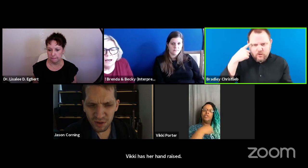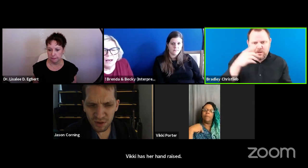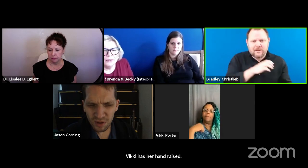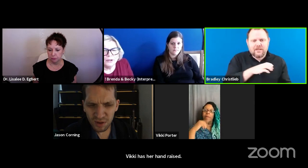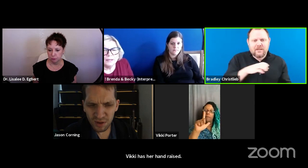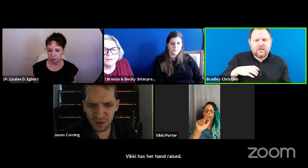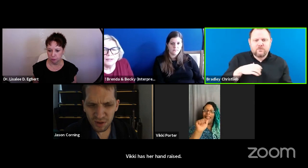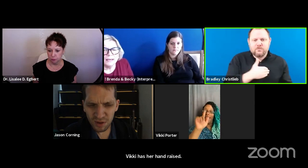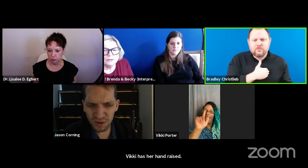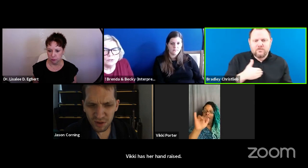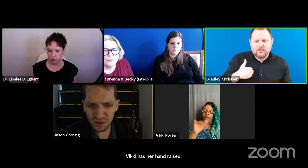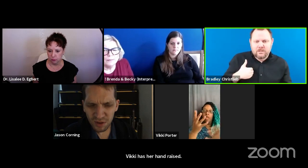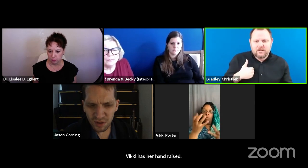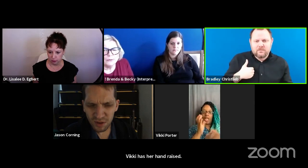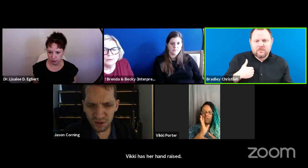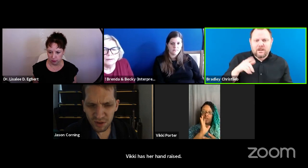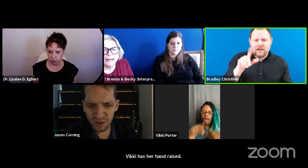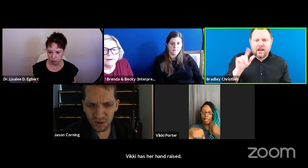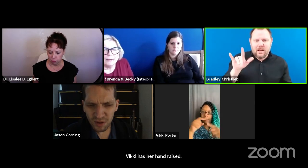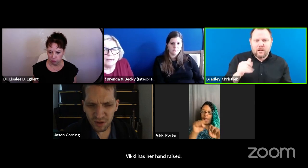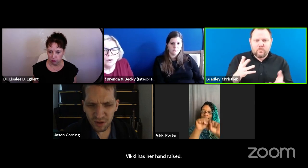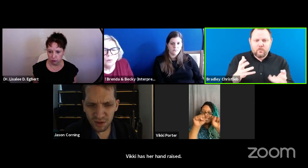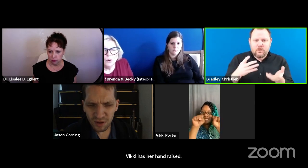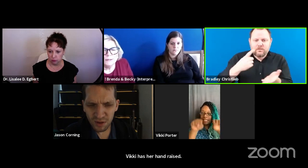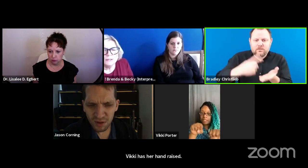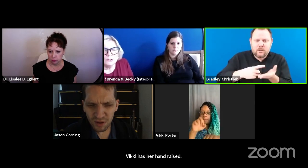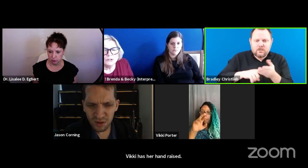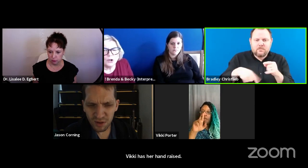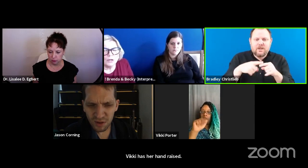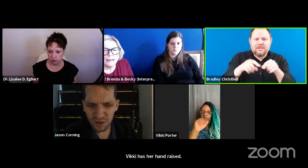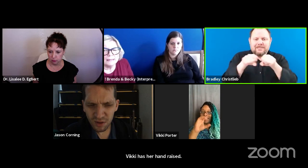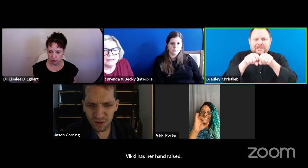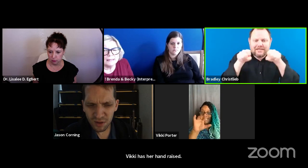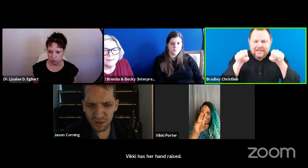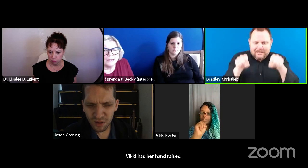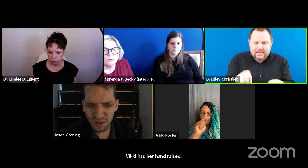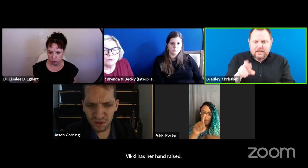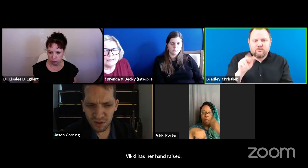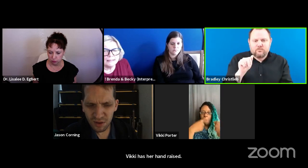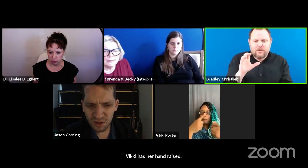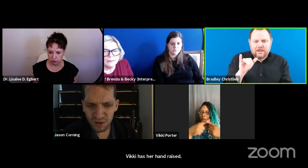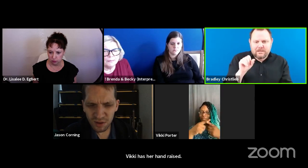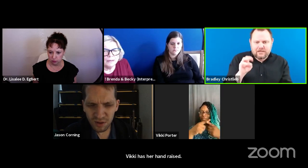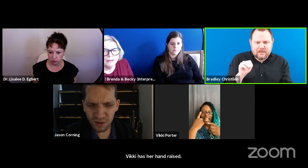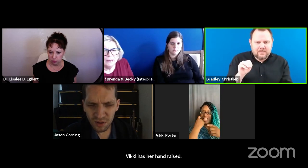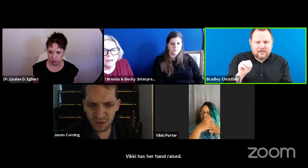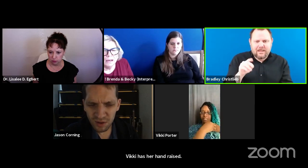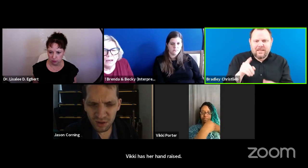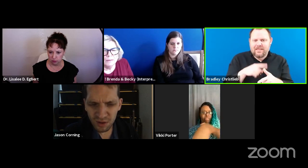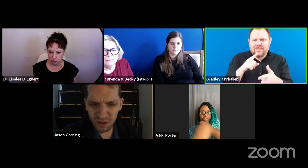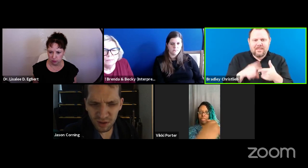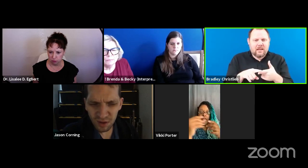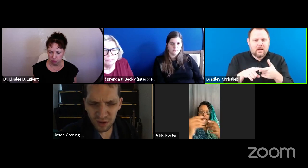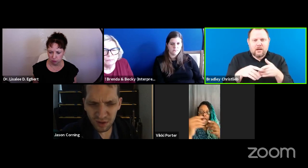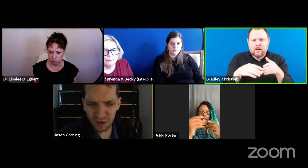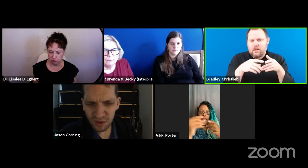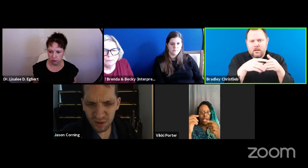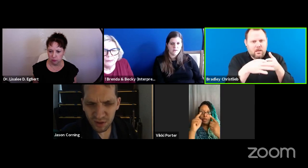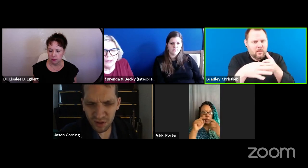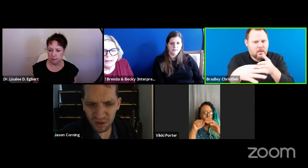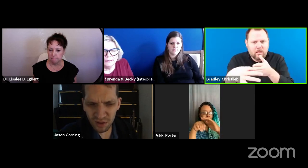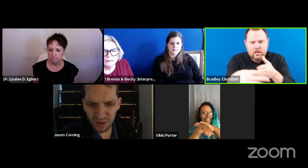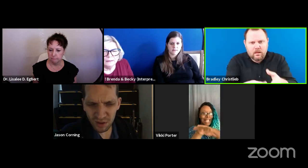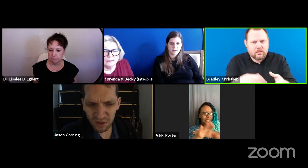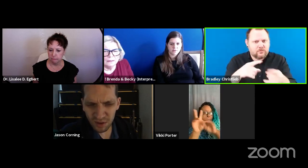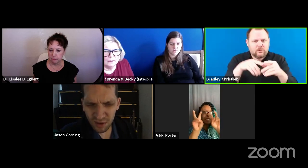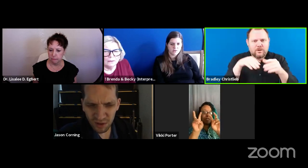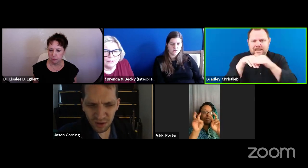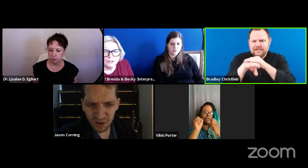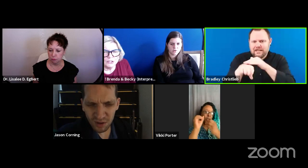I thought that the council member Larry wanted to talk about systemic racism, but then the